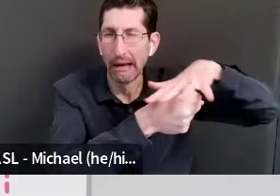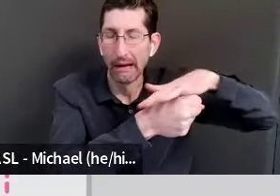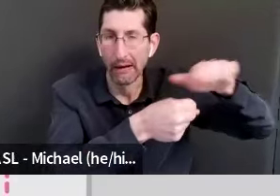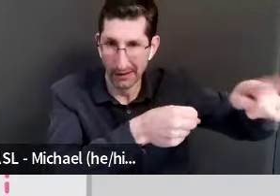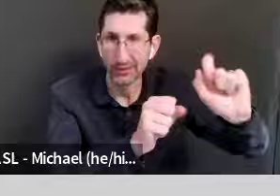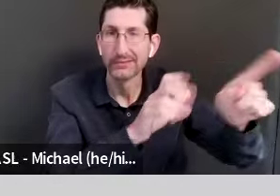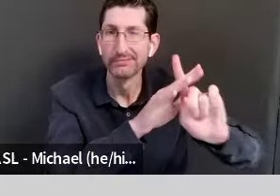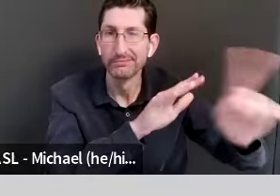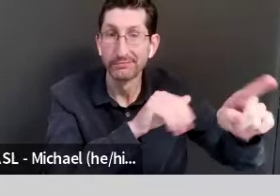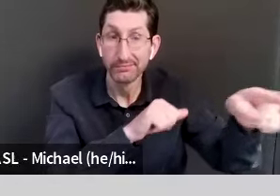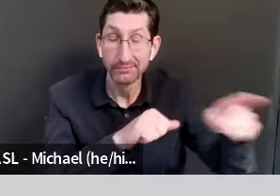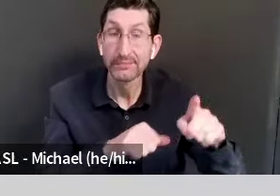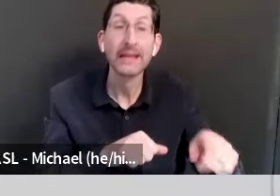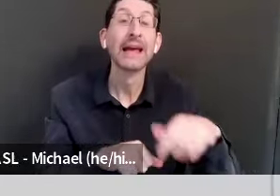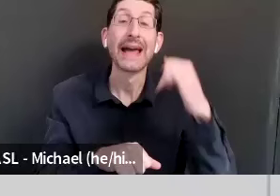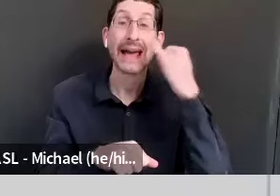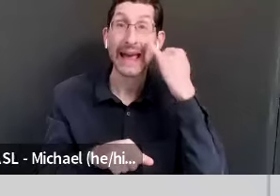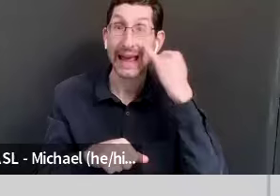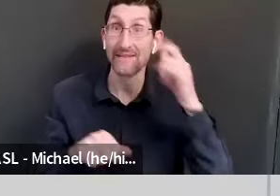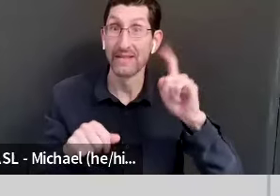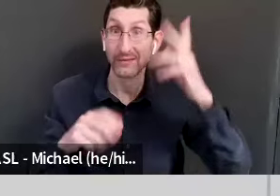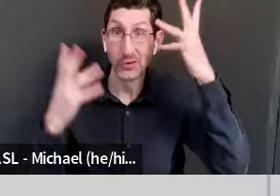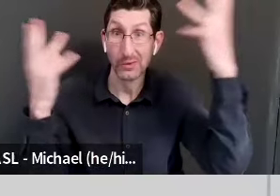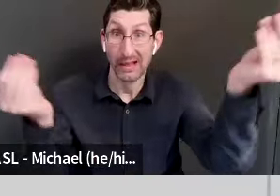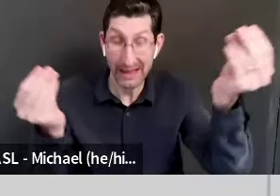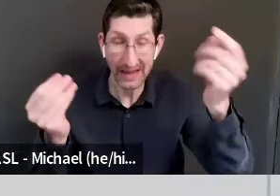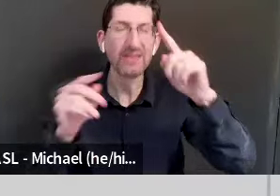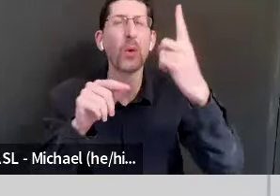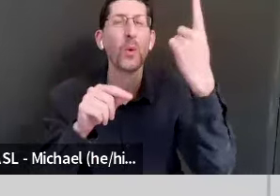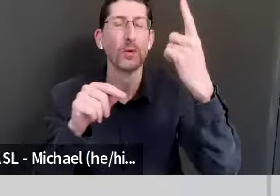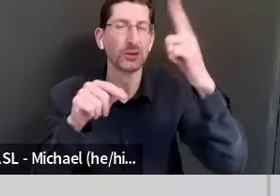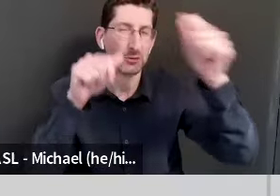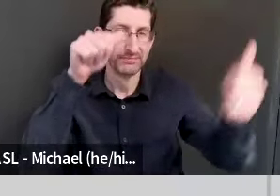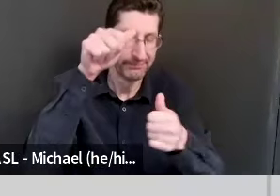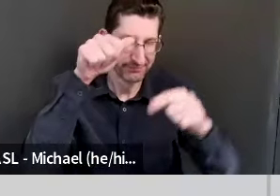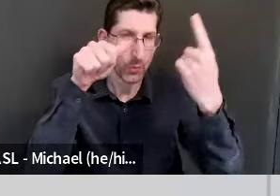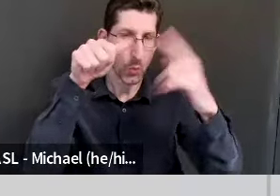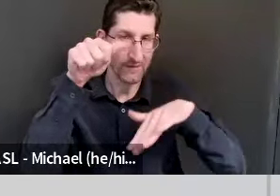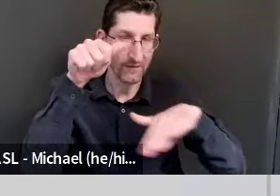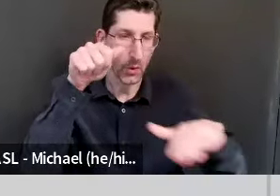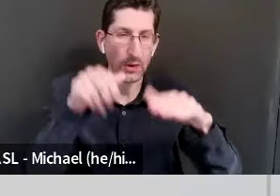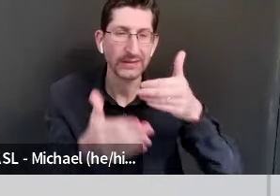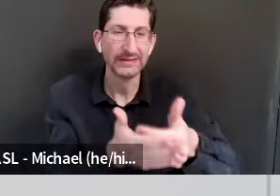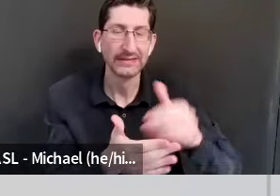SECURITY CHECK POINT STAIRCASE. THE DESIGNATED ASSEMBLY POINT